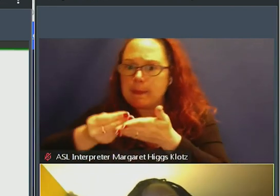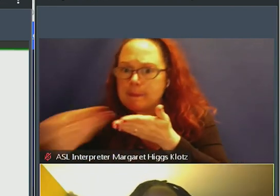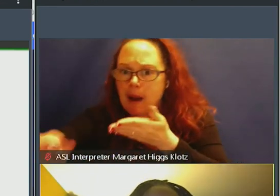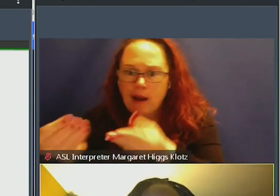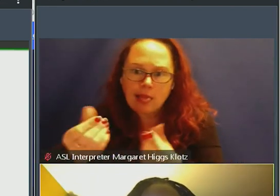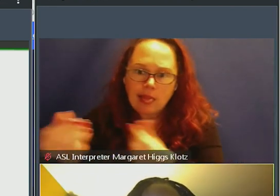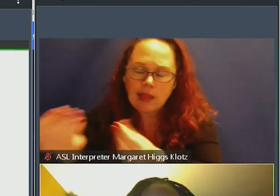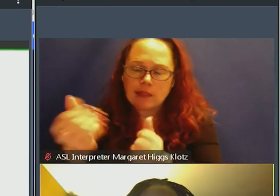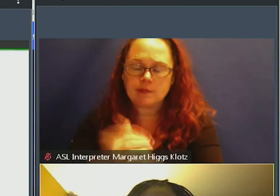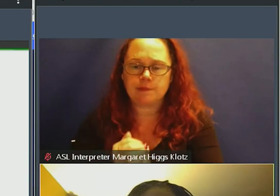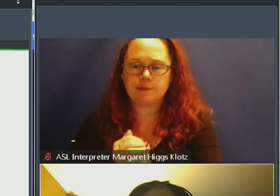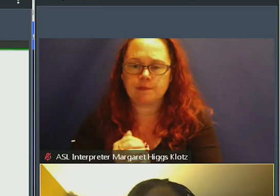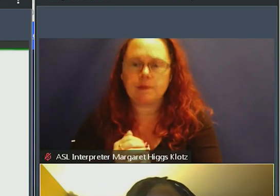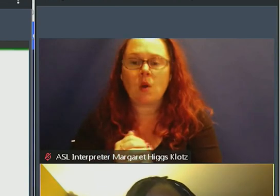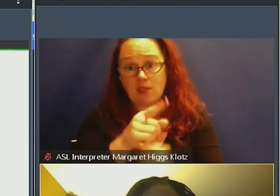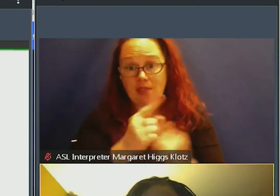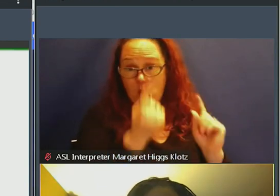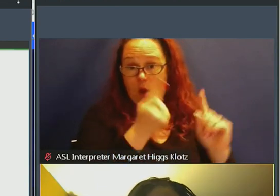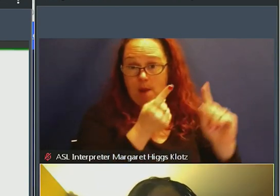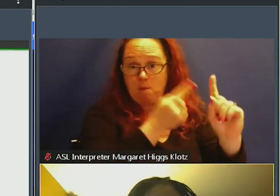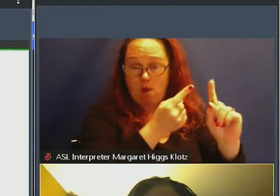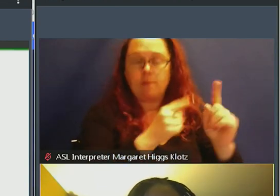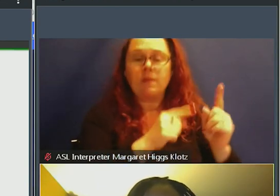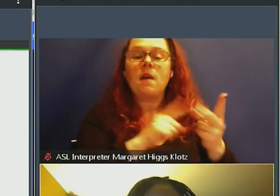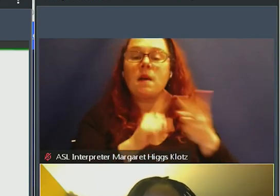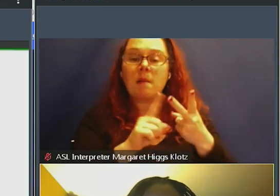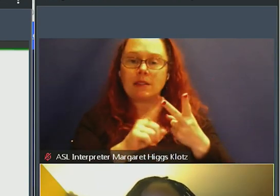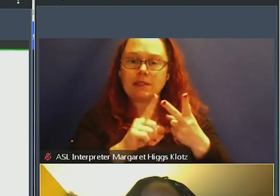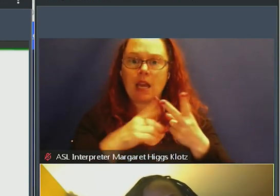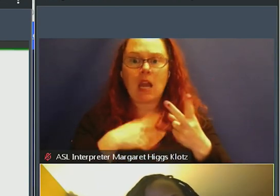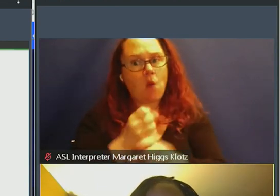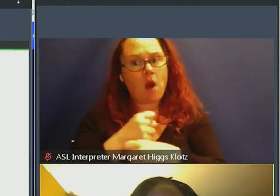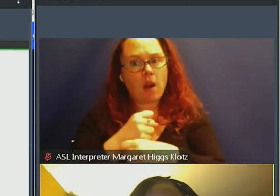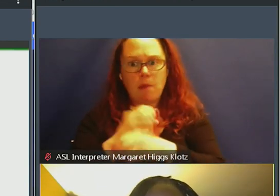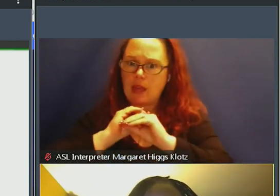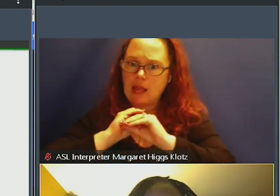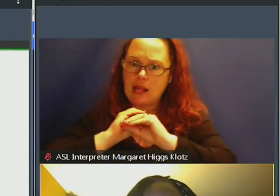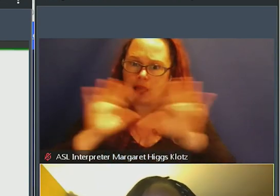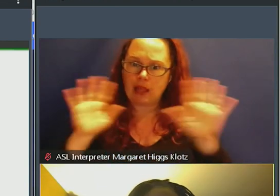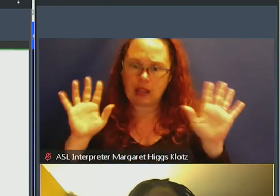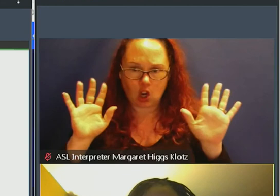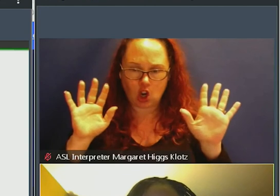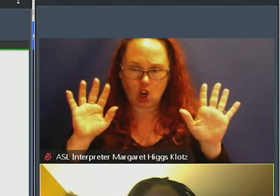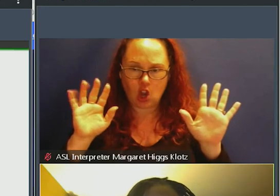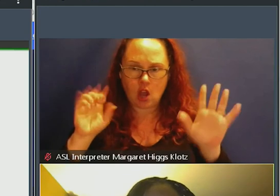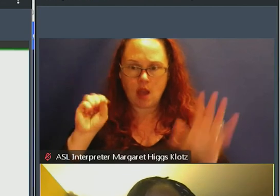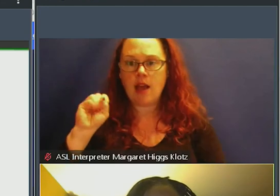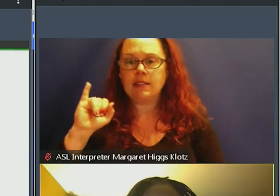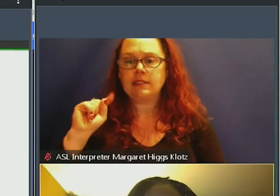The other thing I wanted to make sure utterly clear, completely clear site selection is not subject to mandatory